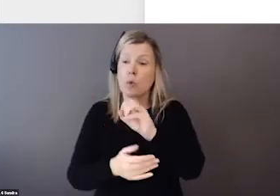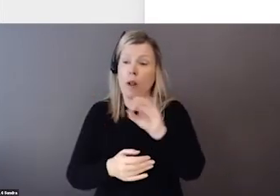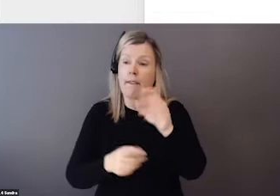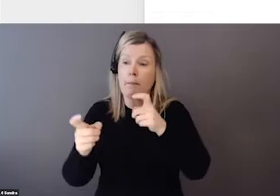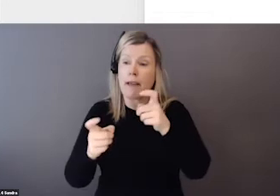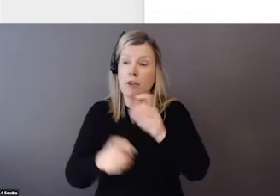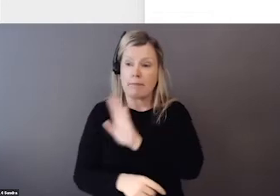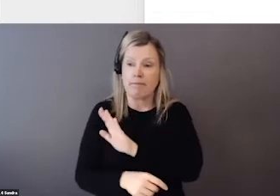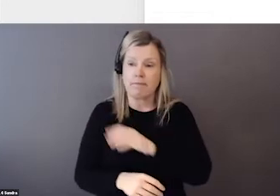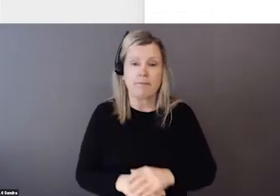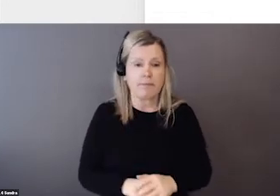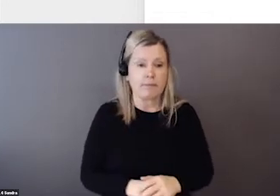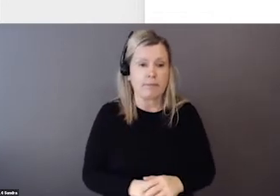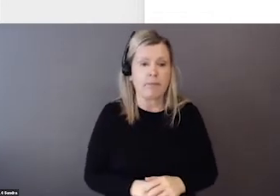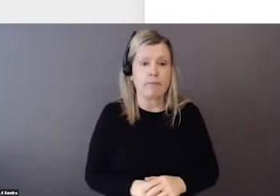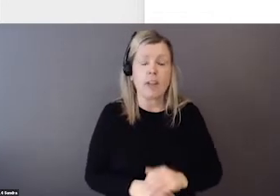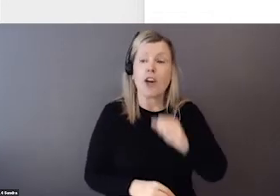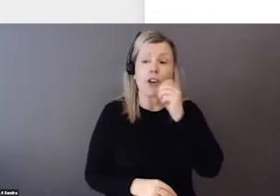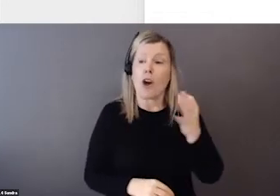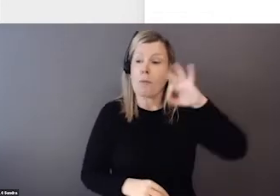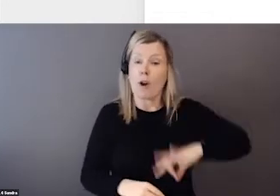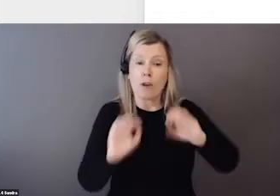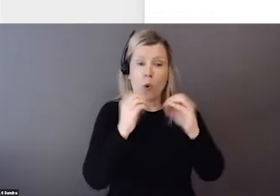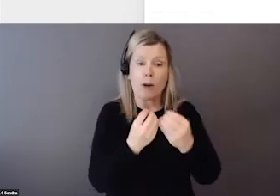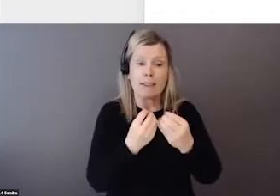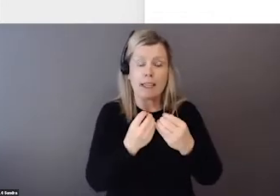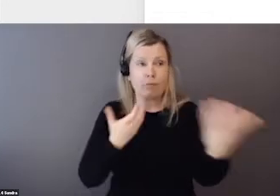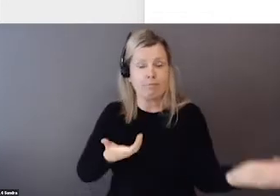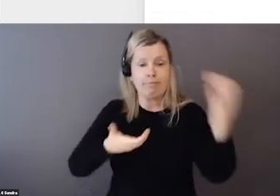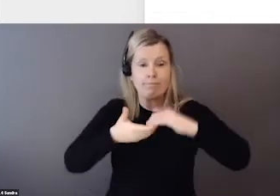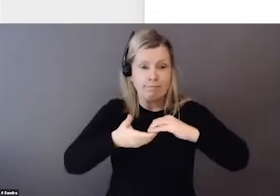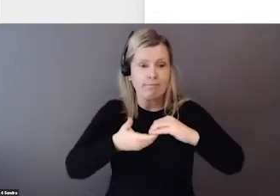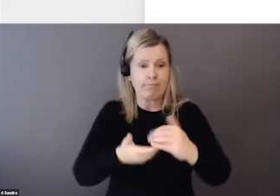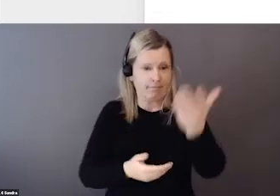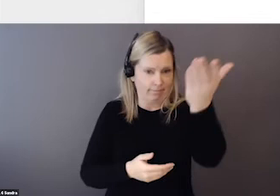We have not-for-profit collaborators as well at Brain Injury Canada, and the Center for Research on Work Disability Policy,